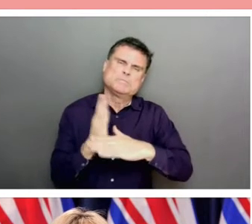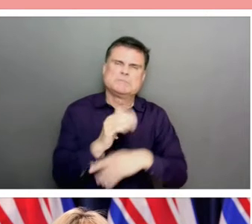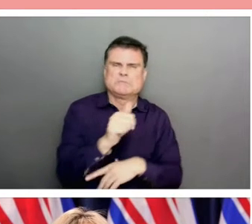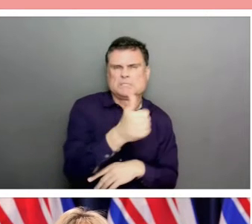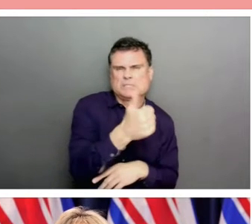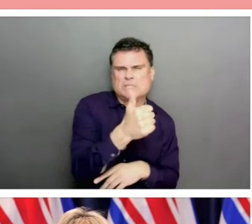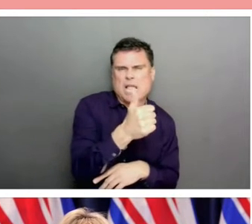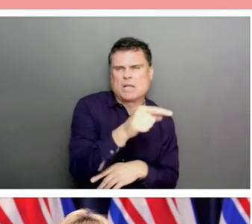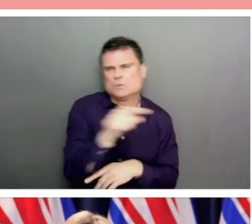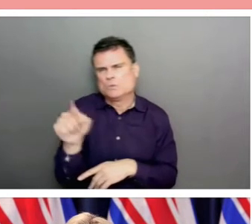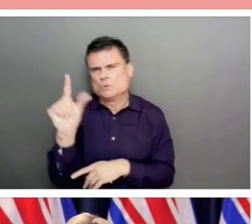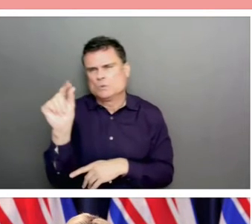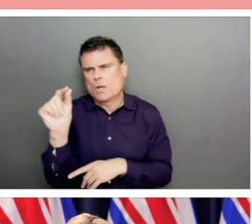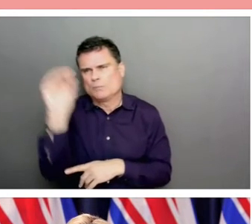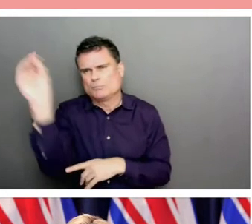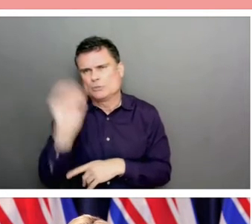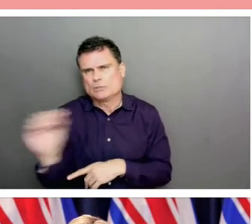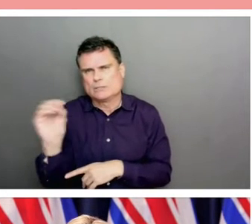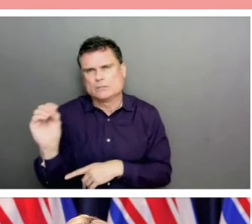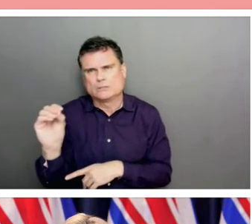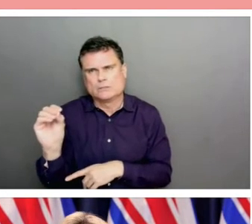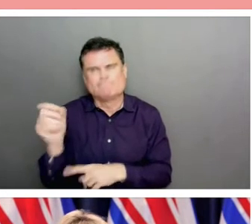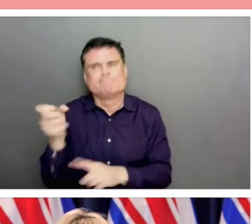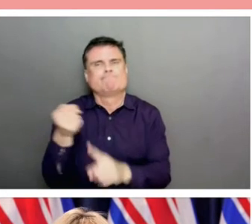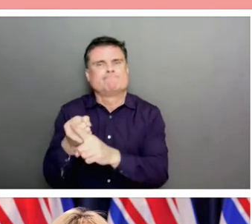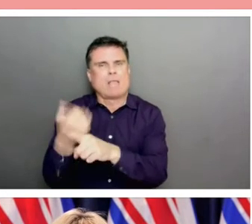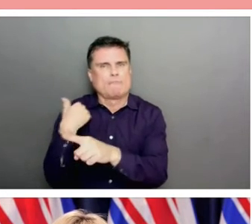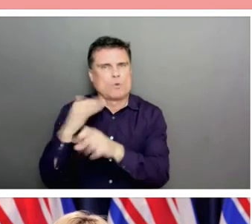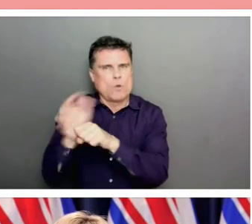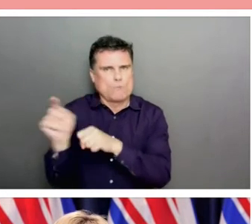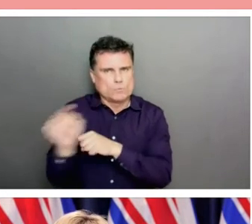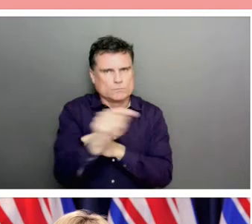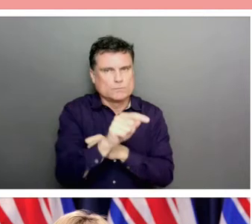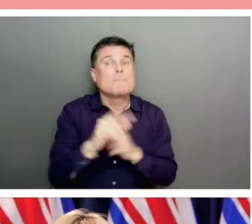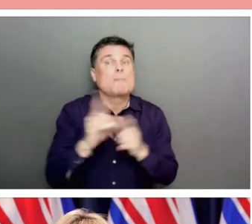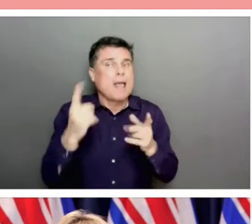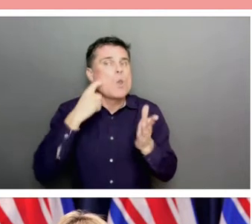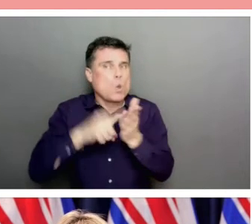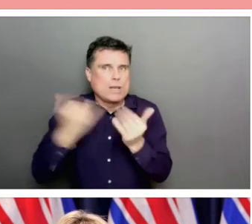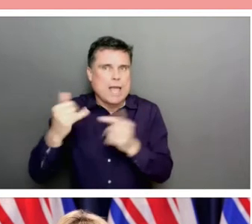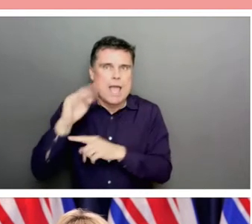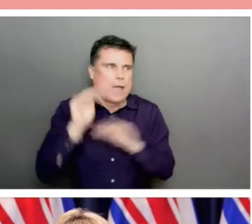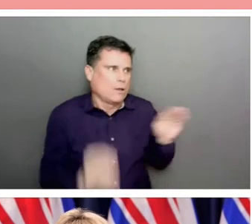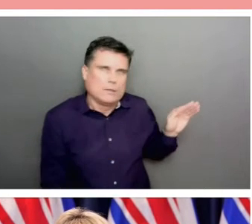Health Vancouver Coastal Health and on the bottom right, vailed health